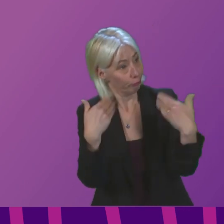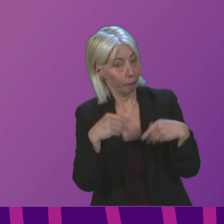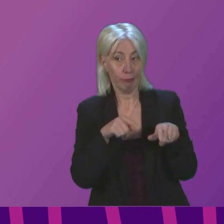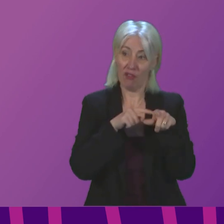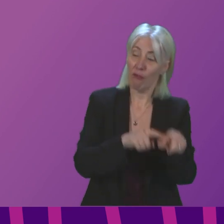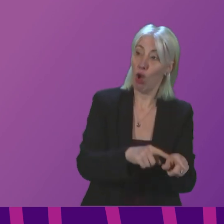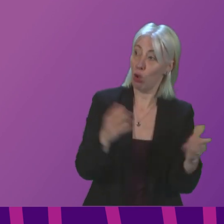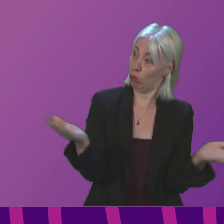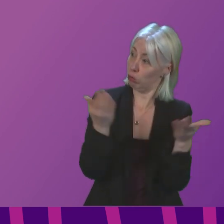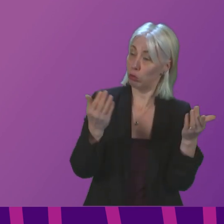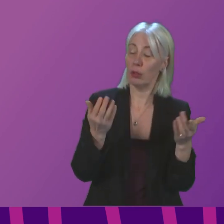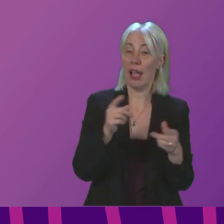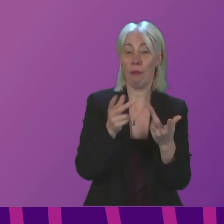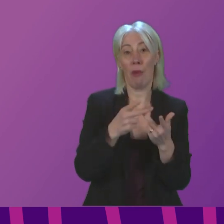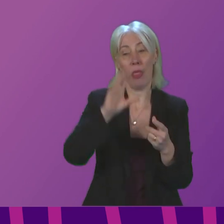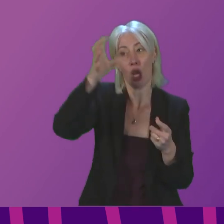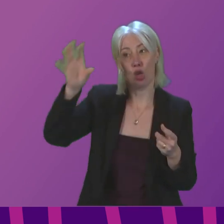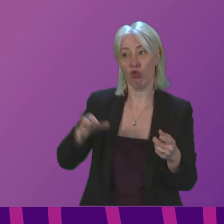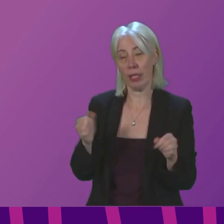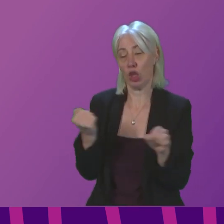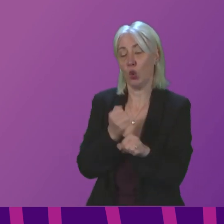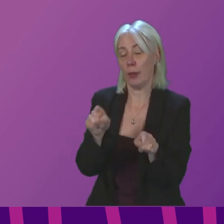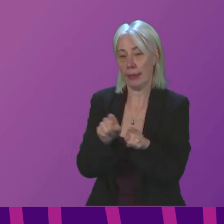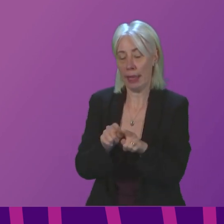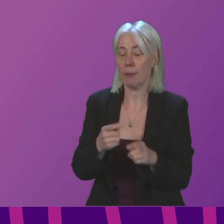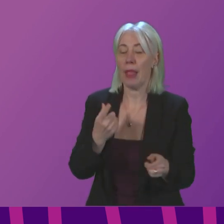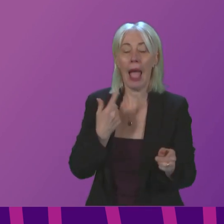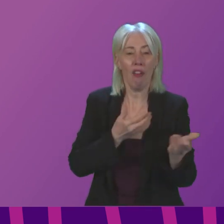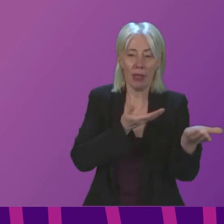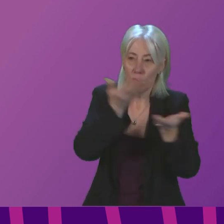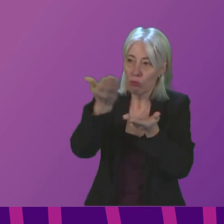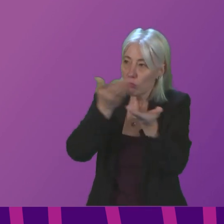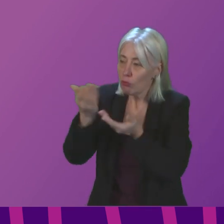I have already had discussions on the issue with other Governments, and I know that there